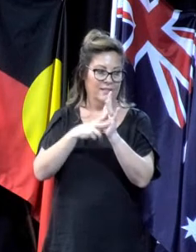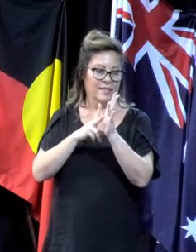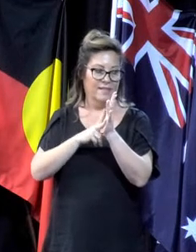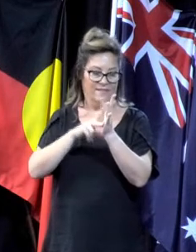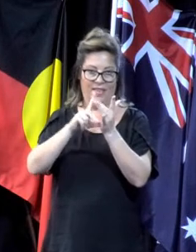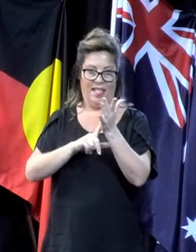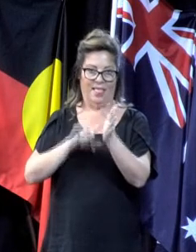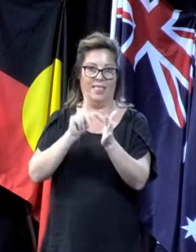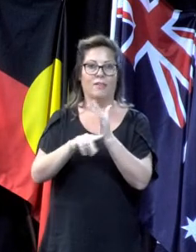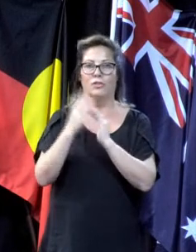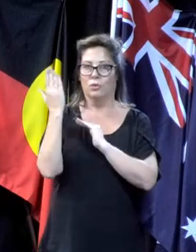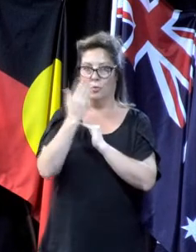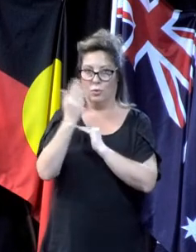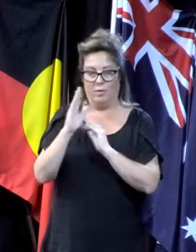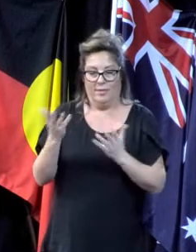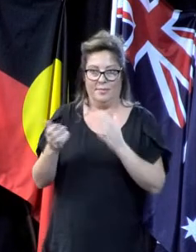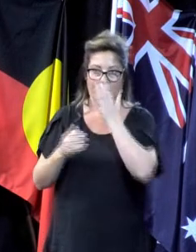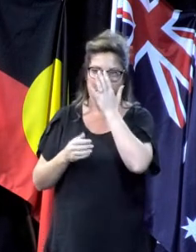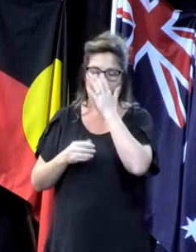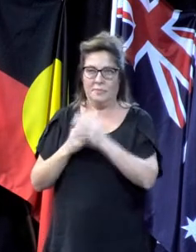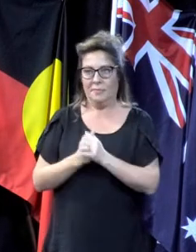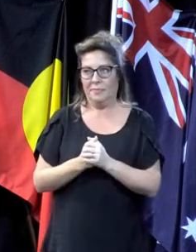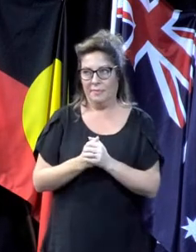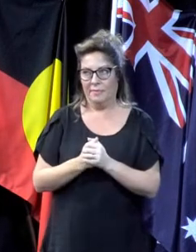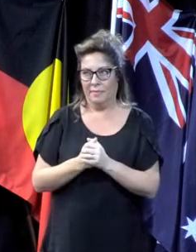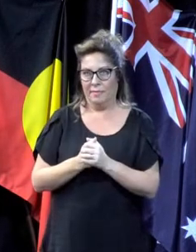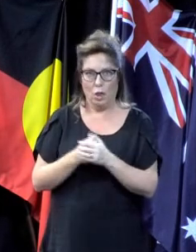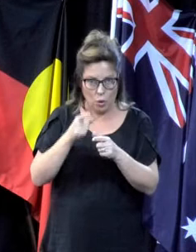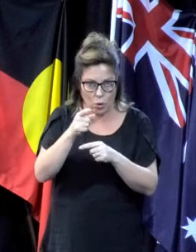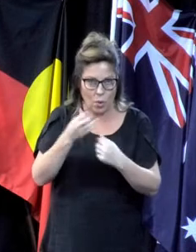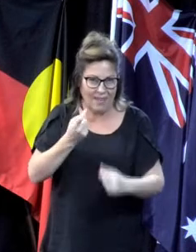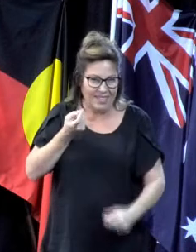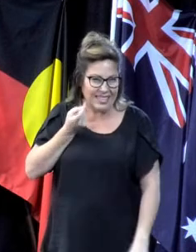You haven't got, necessarily, these as cohort students.